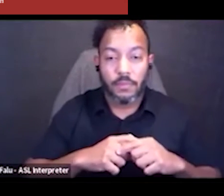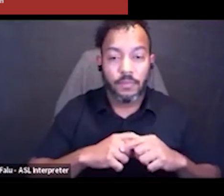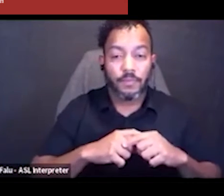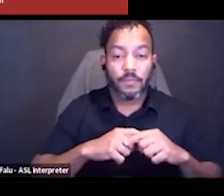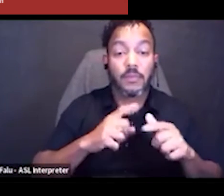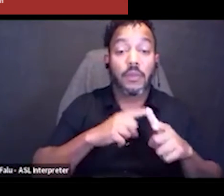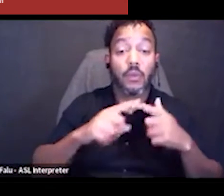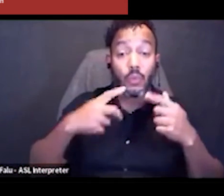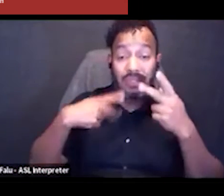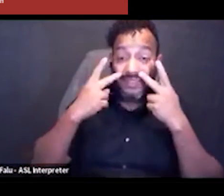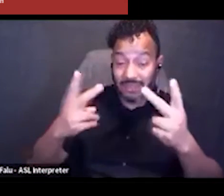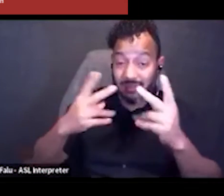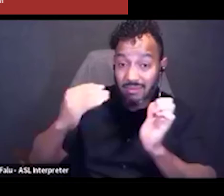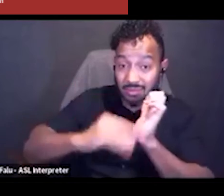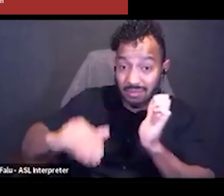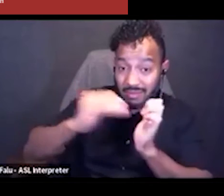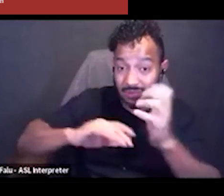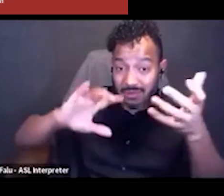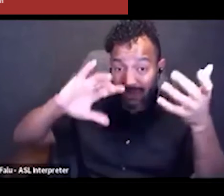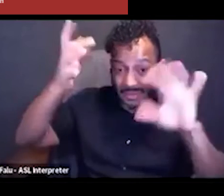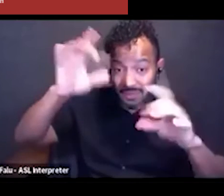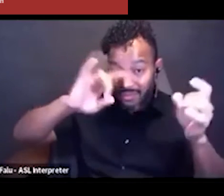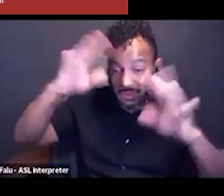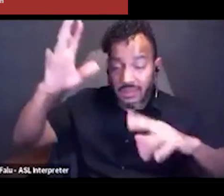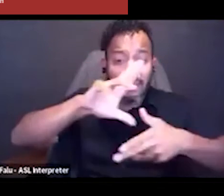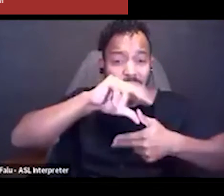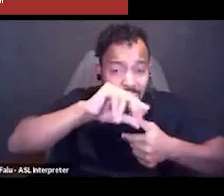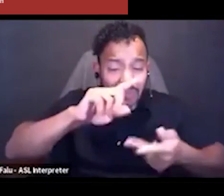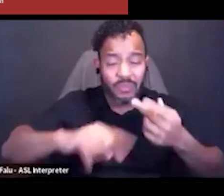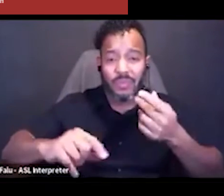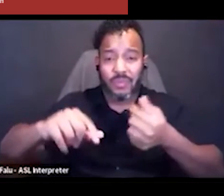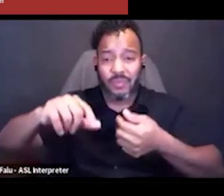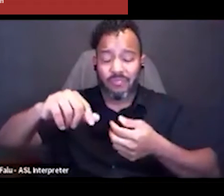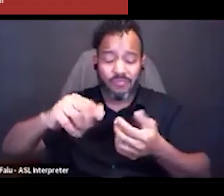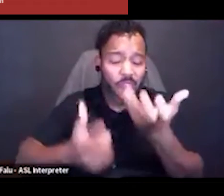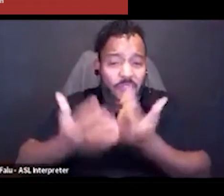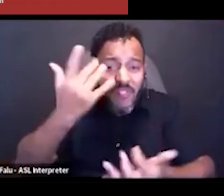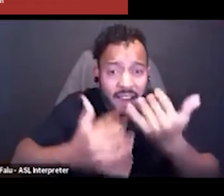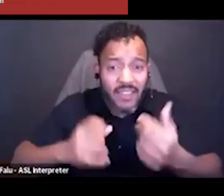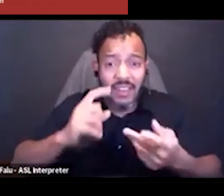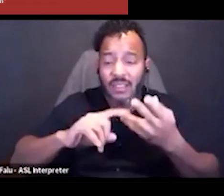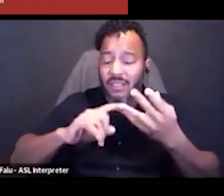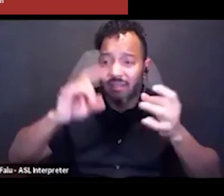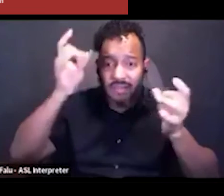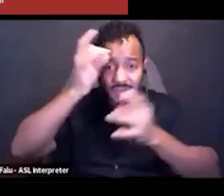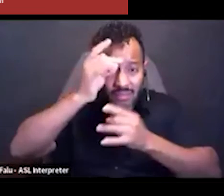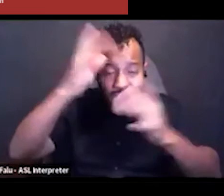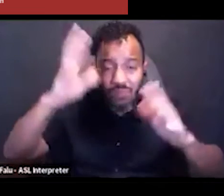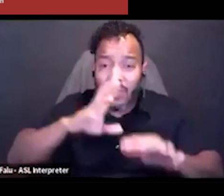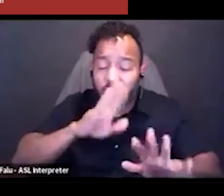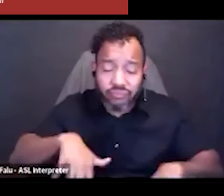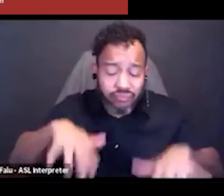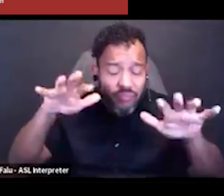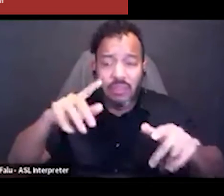disasters, Derecho, wildfires and more how do these frequent disasters connect to larger